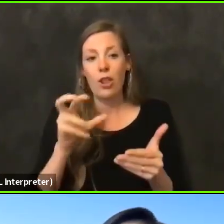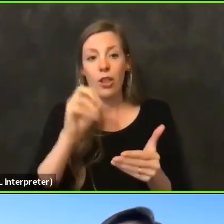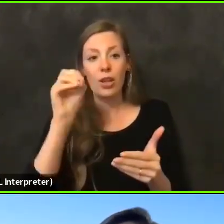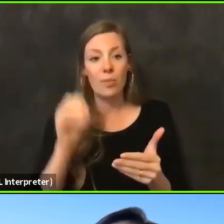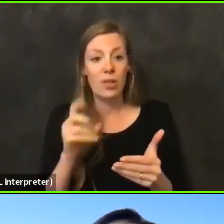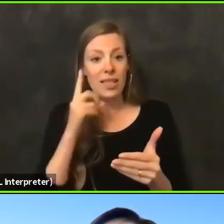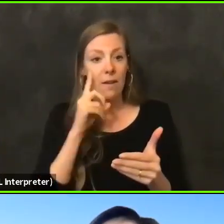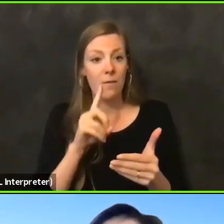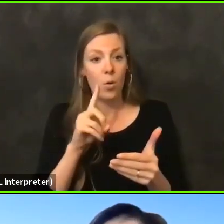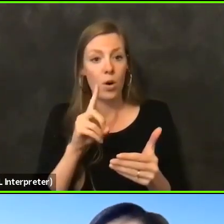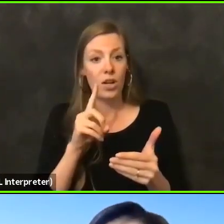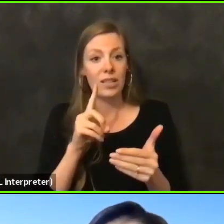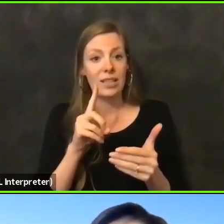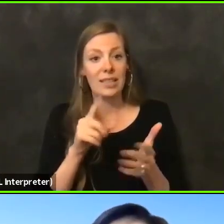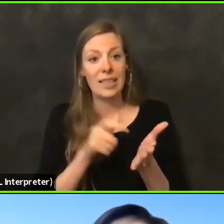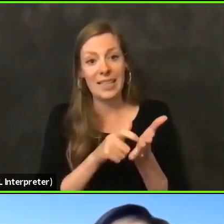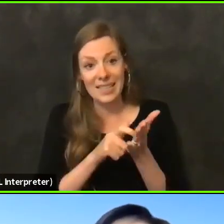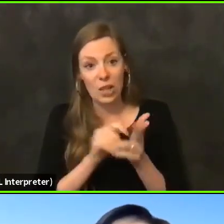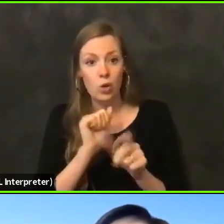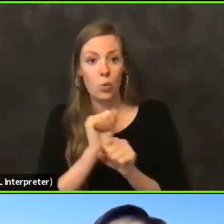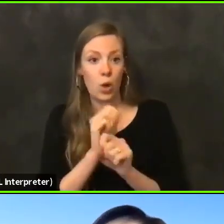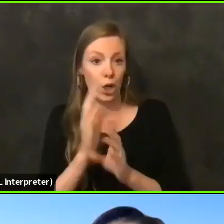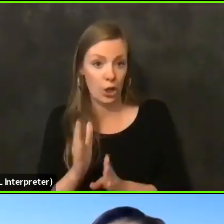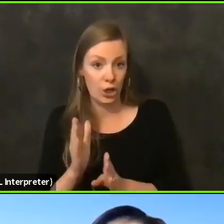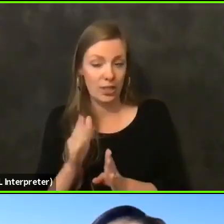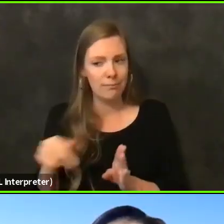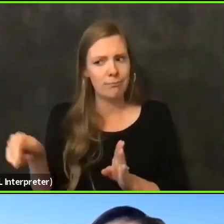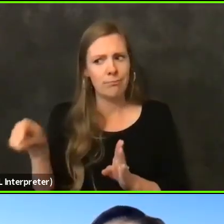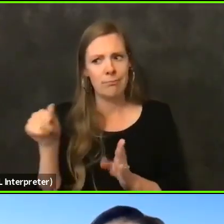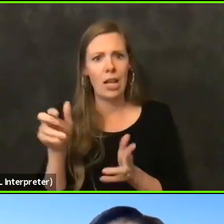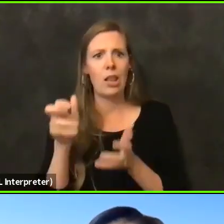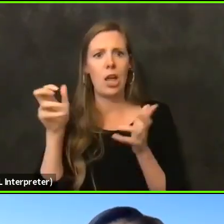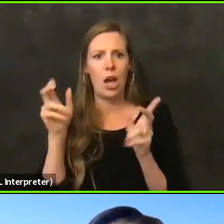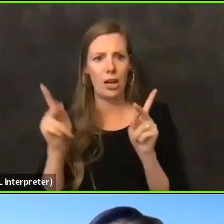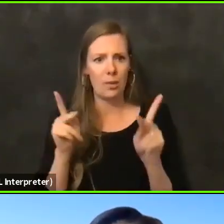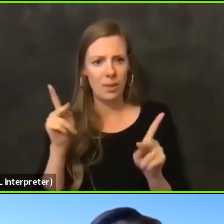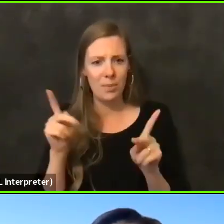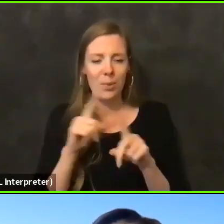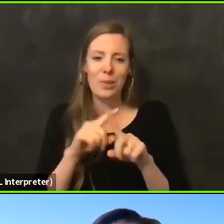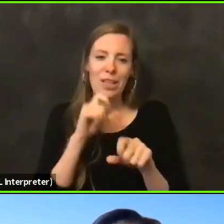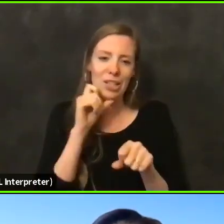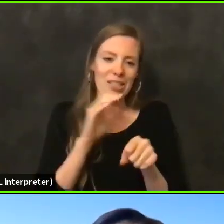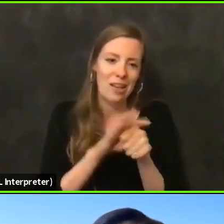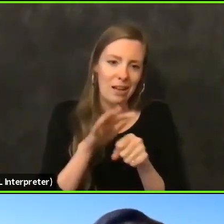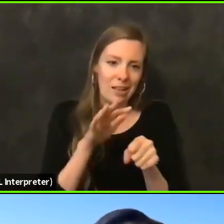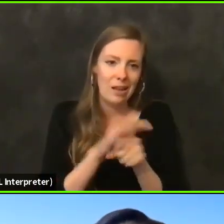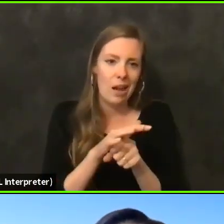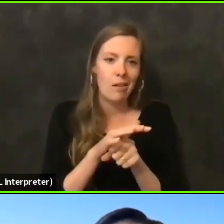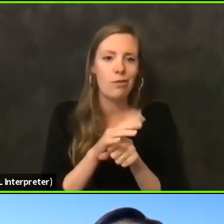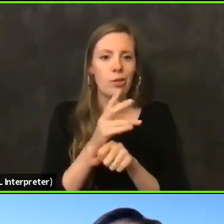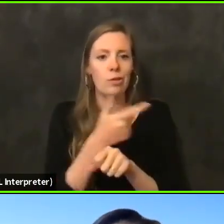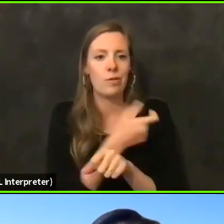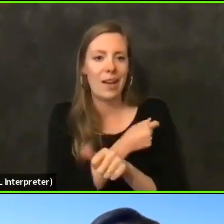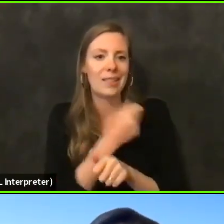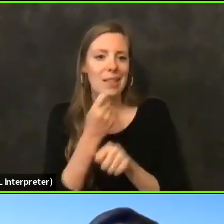We know that these essential workers make up a large group and there's not enough supply to vaccinate everyone at the same time.